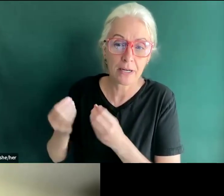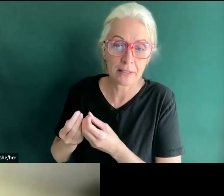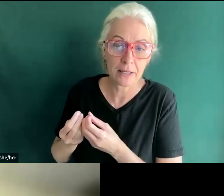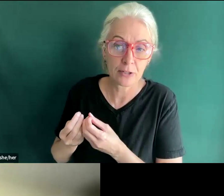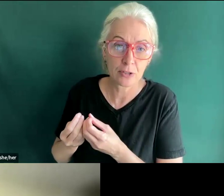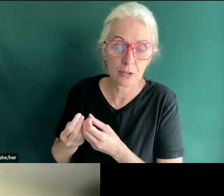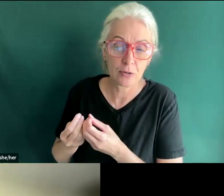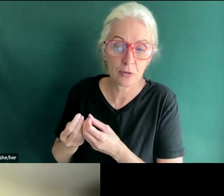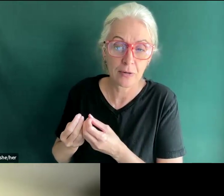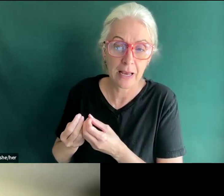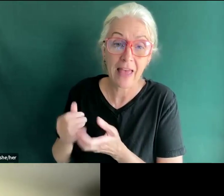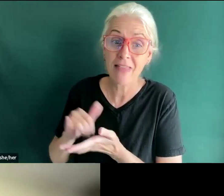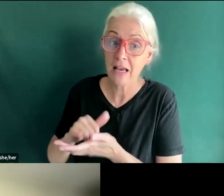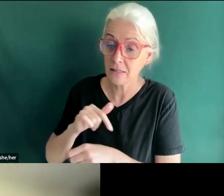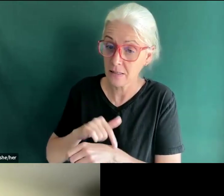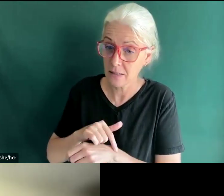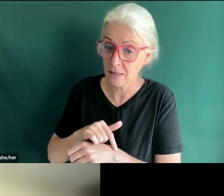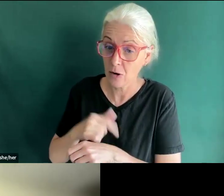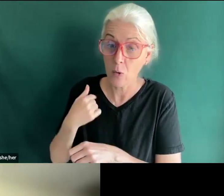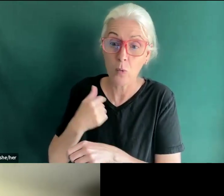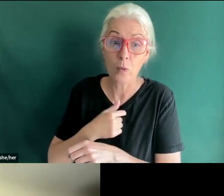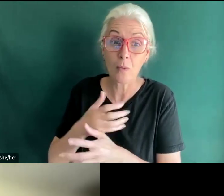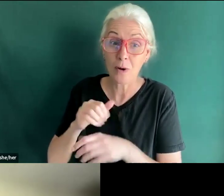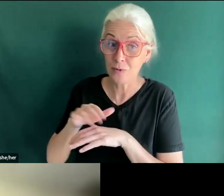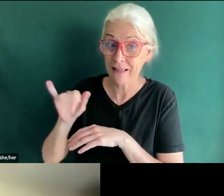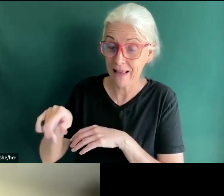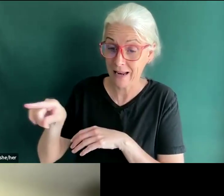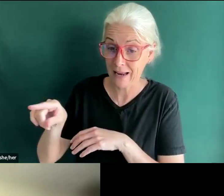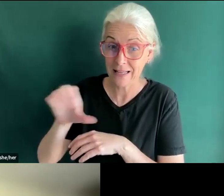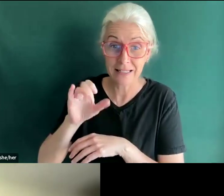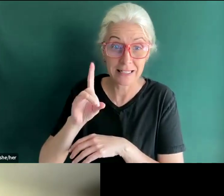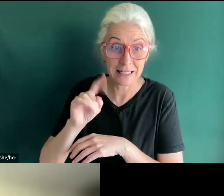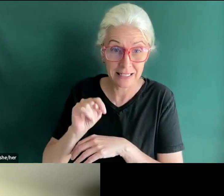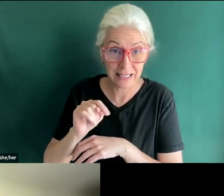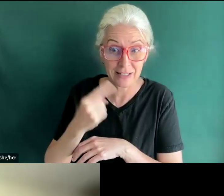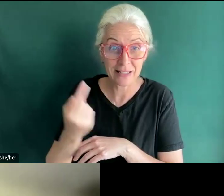we realized that at the time, when we were about to send that out, CDT was doing something similar,